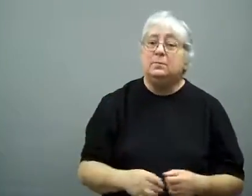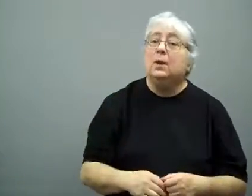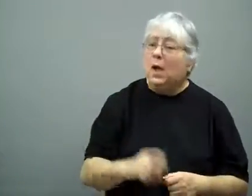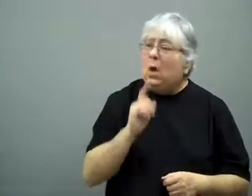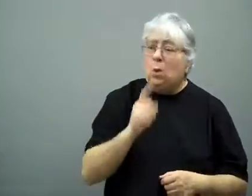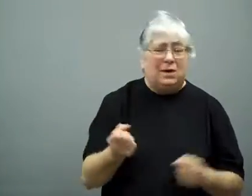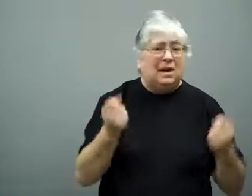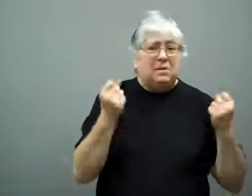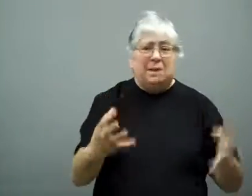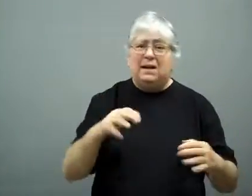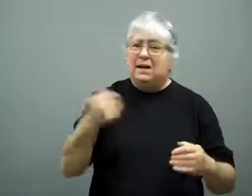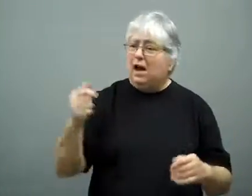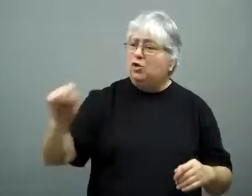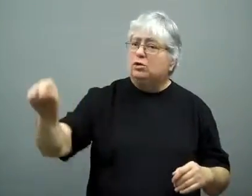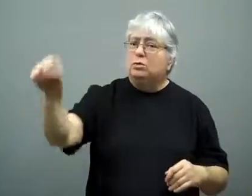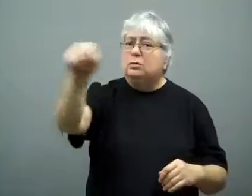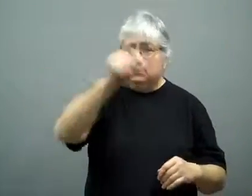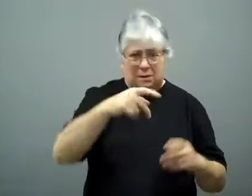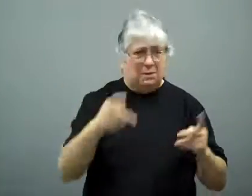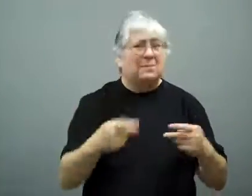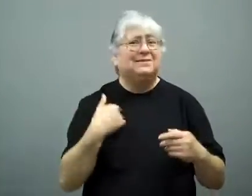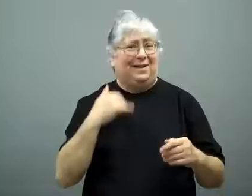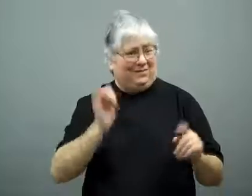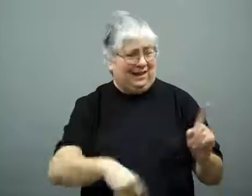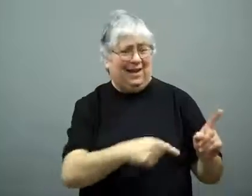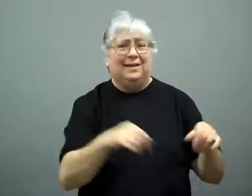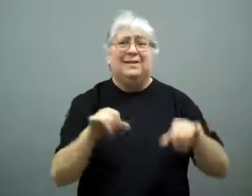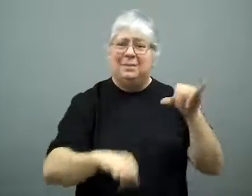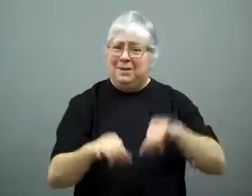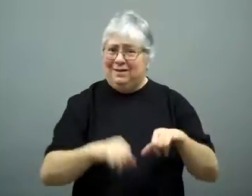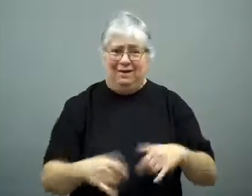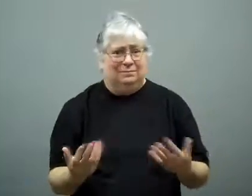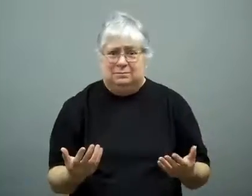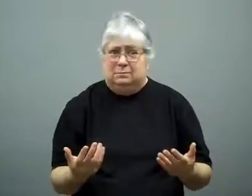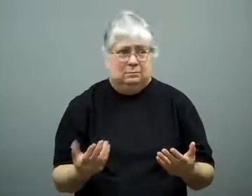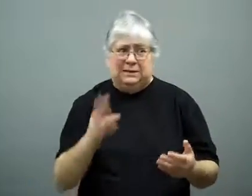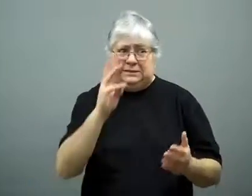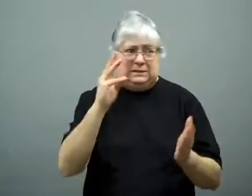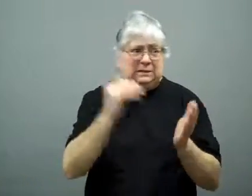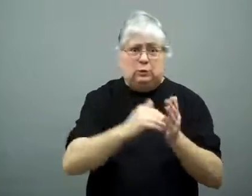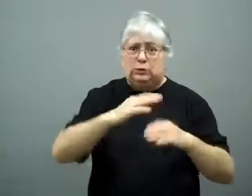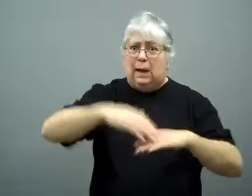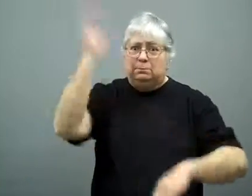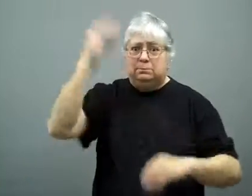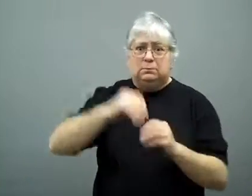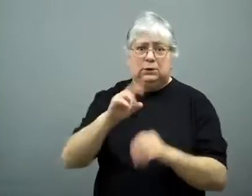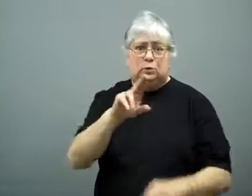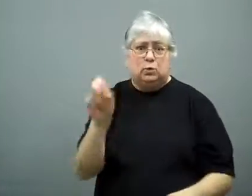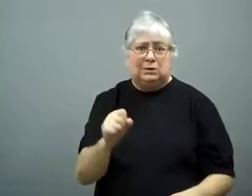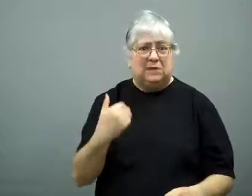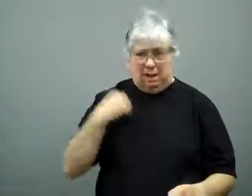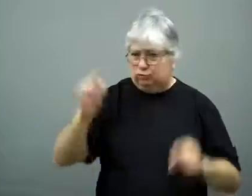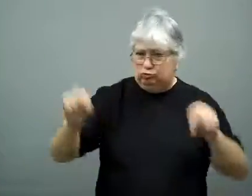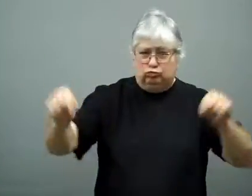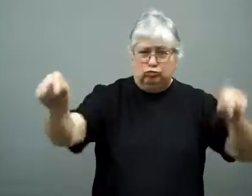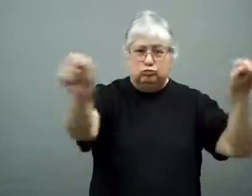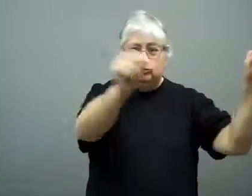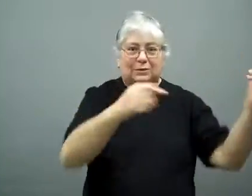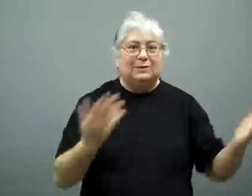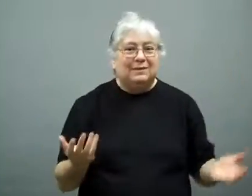There are over 6,000 places in the U.S. that have these chemicals on hand.